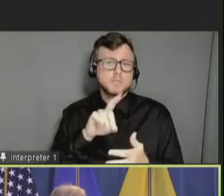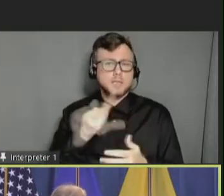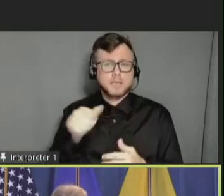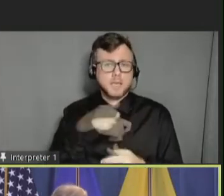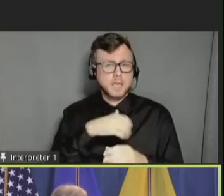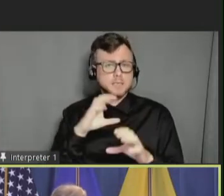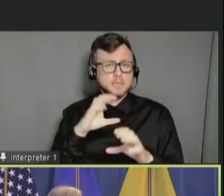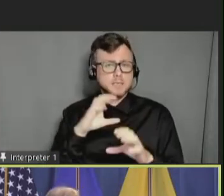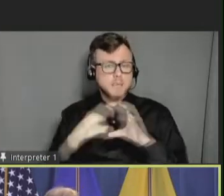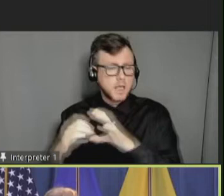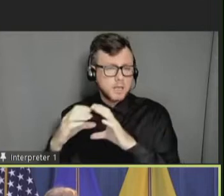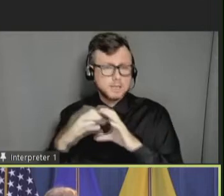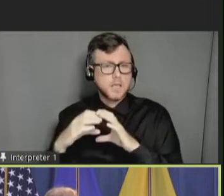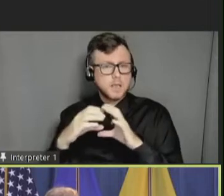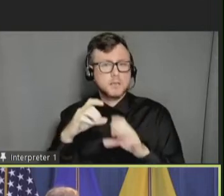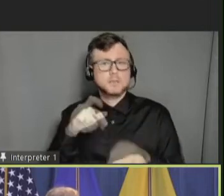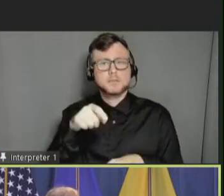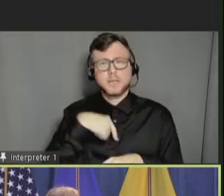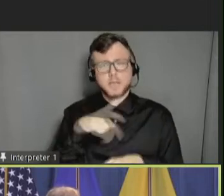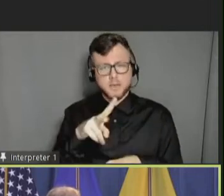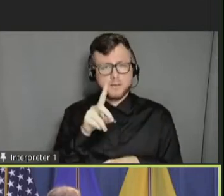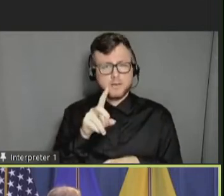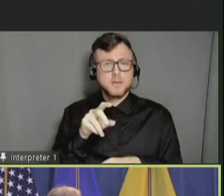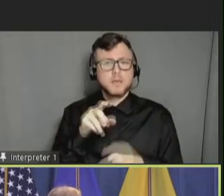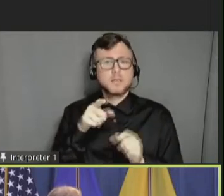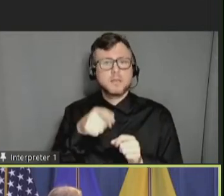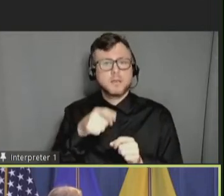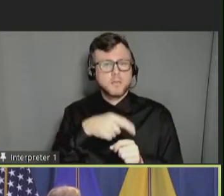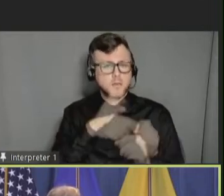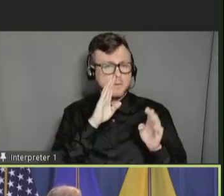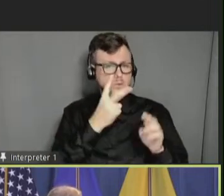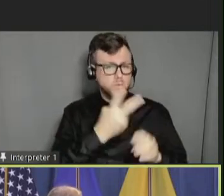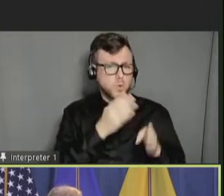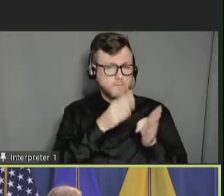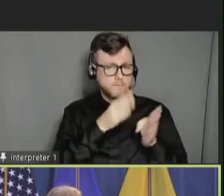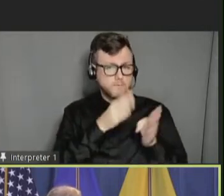in two different vector concentrations after four or eight weeks. And you can